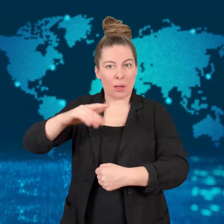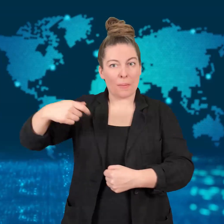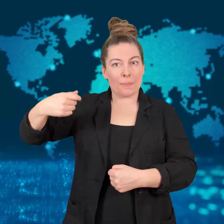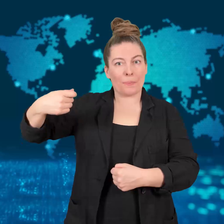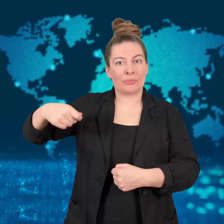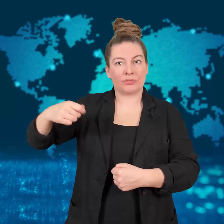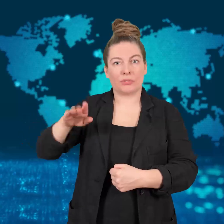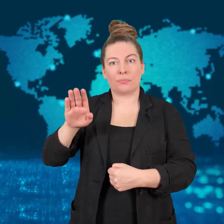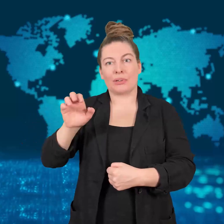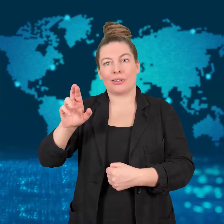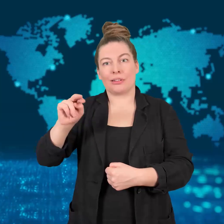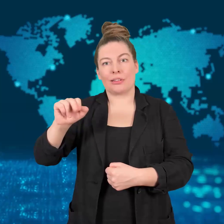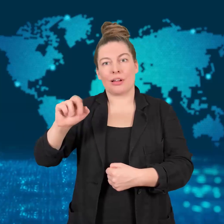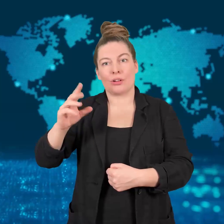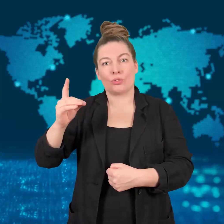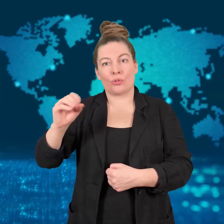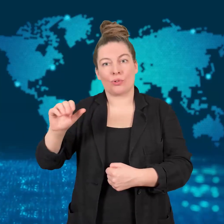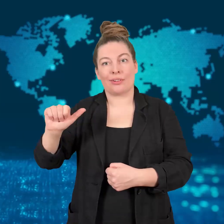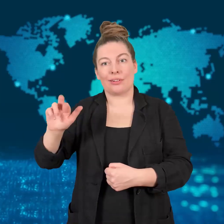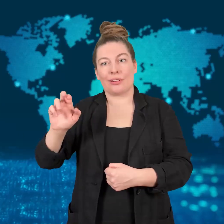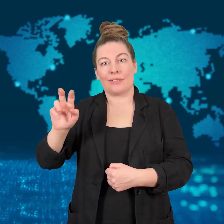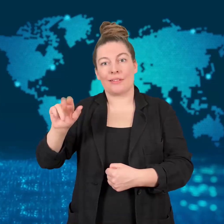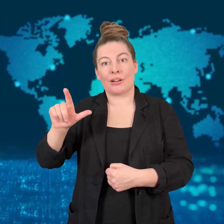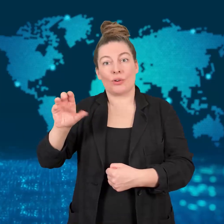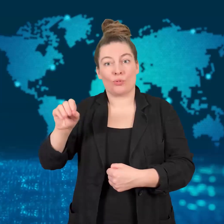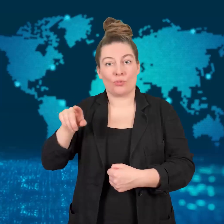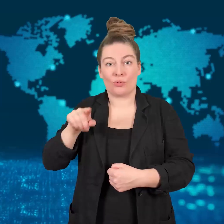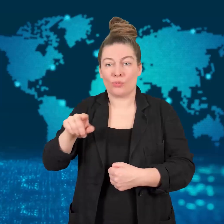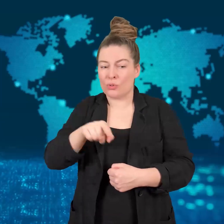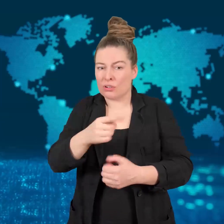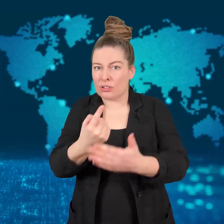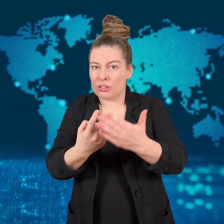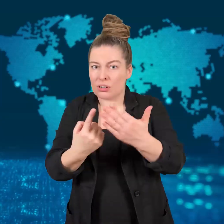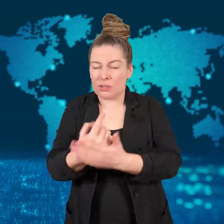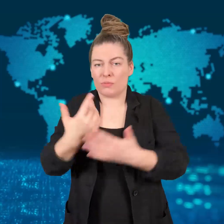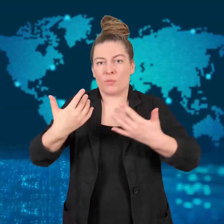the bus off the bridge.